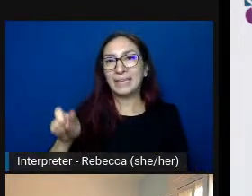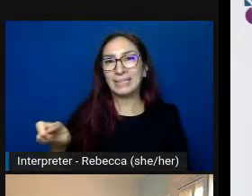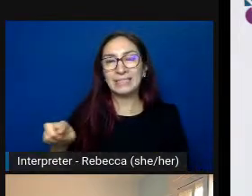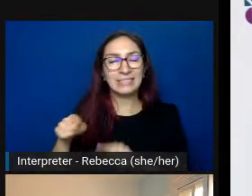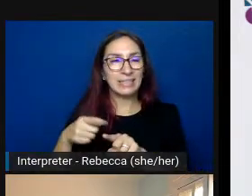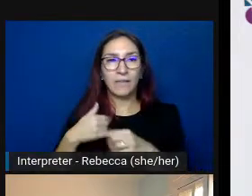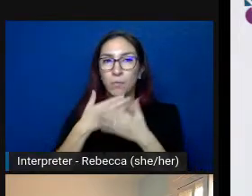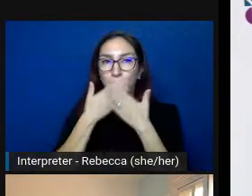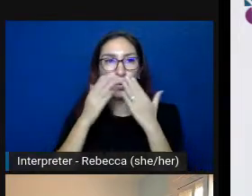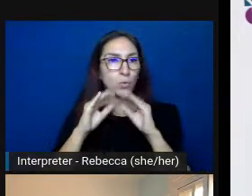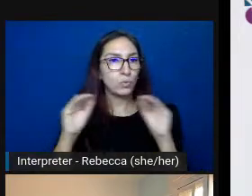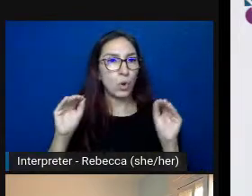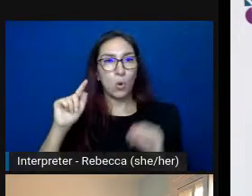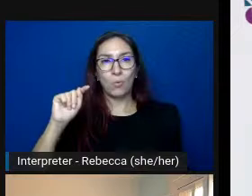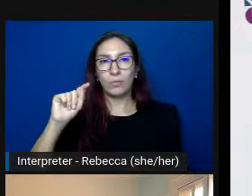But